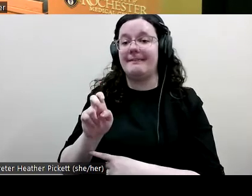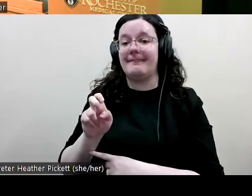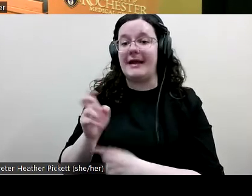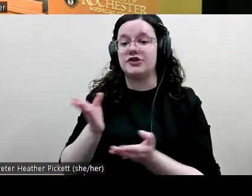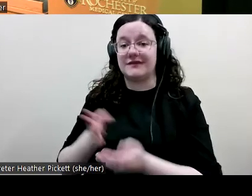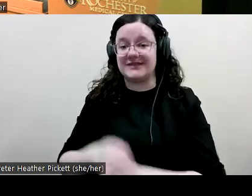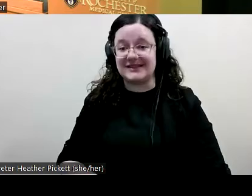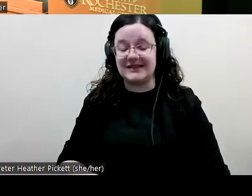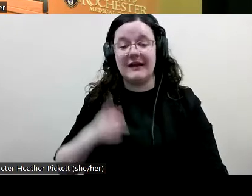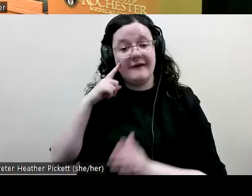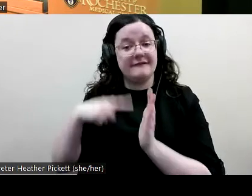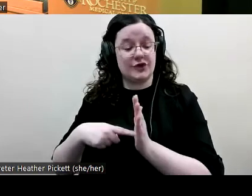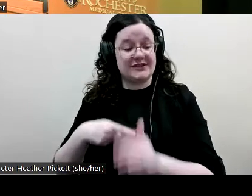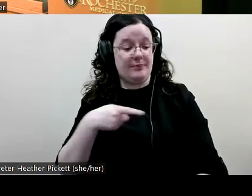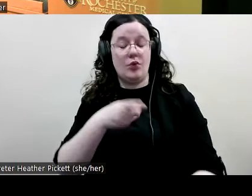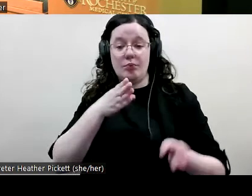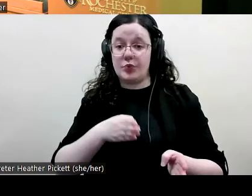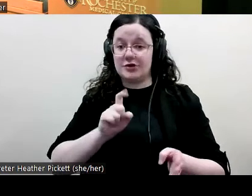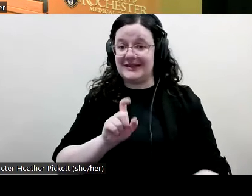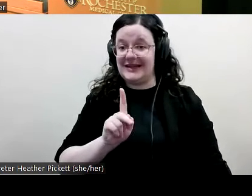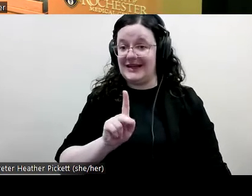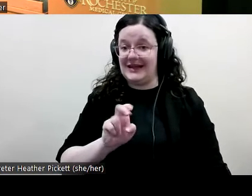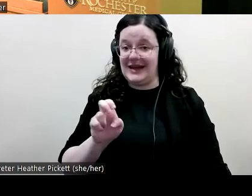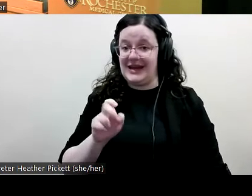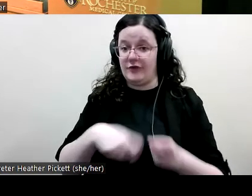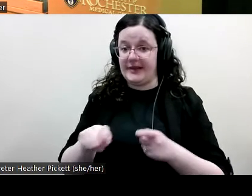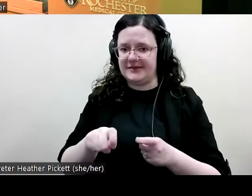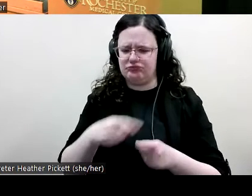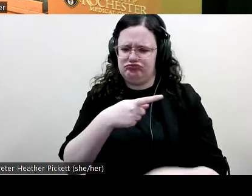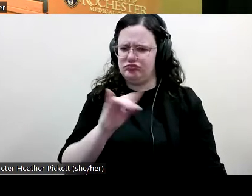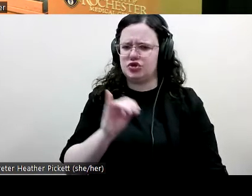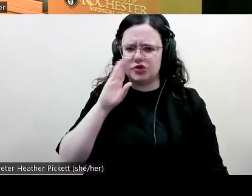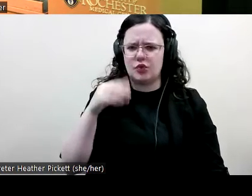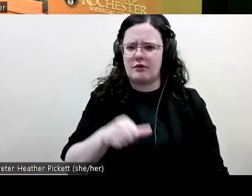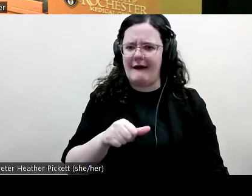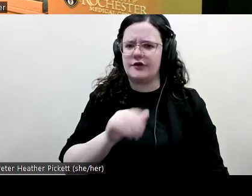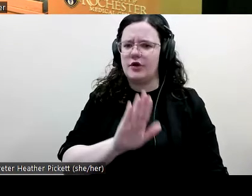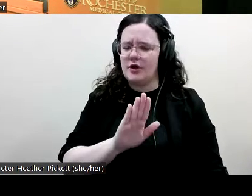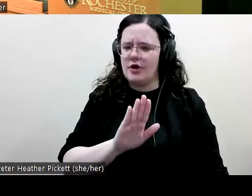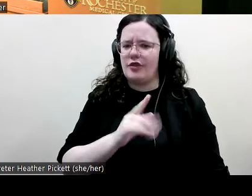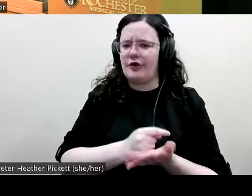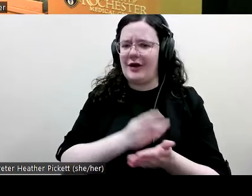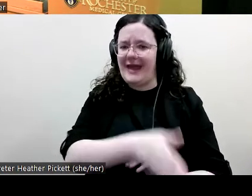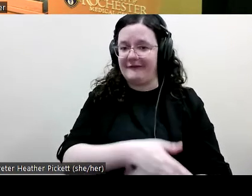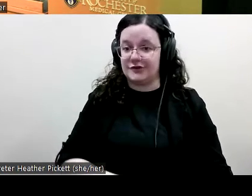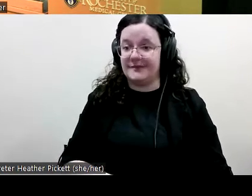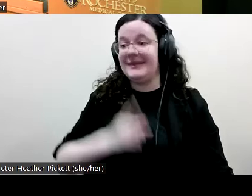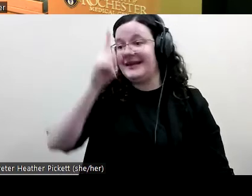you know insurance is going to pay for them to have rehab at a nursing home you have someone with schizophrenia ready to leave the hospital are they going to pay for residential treatment